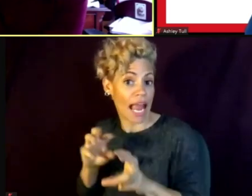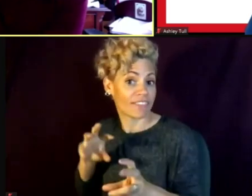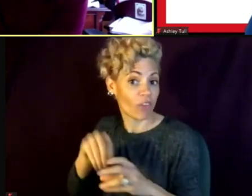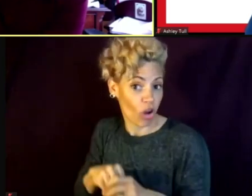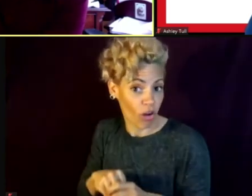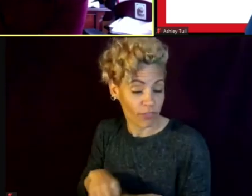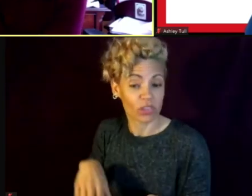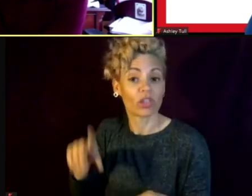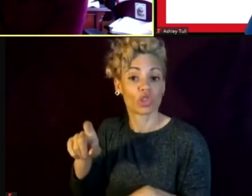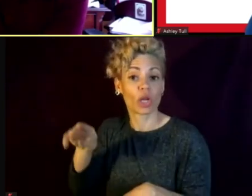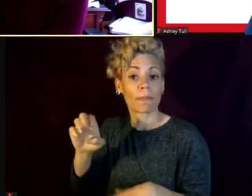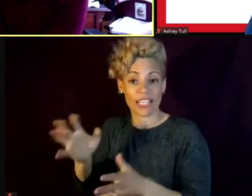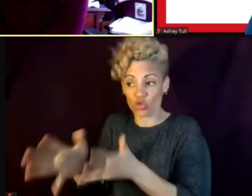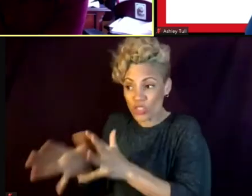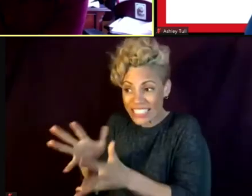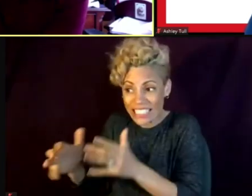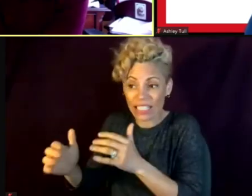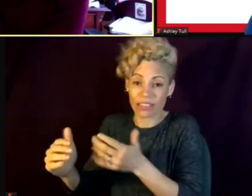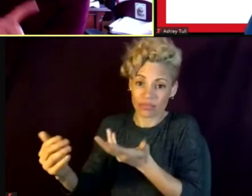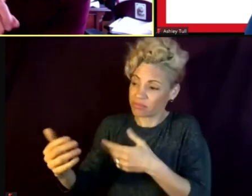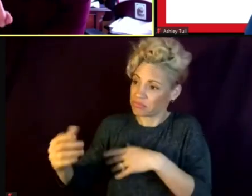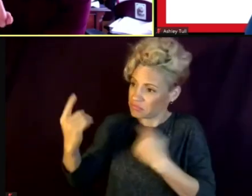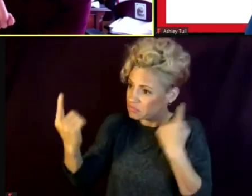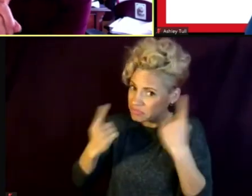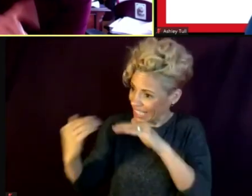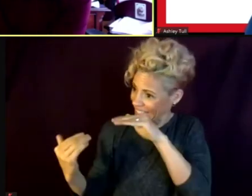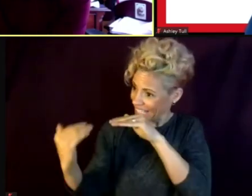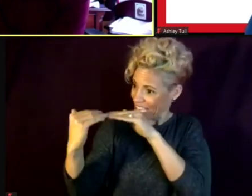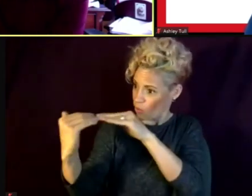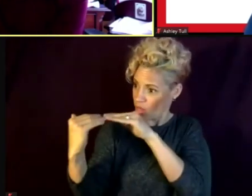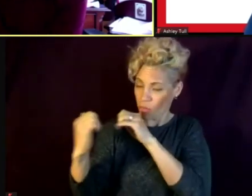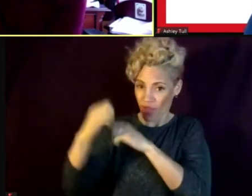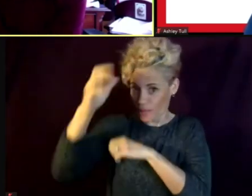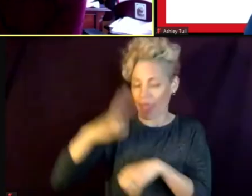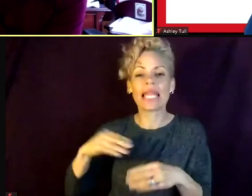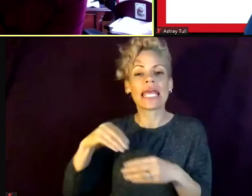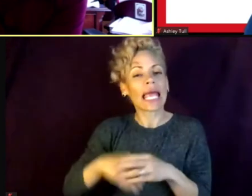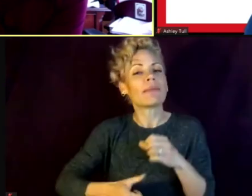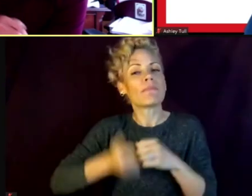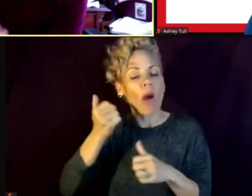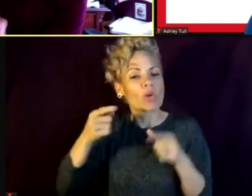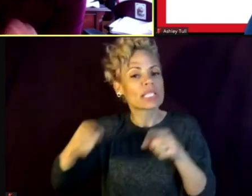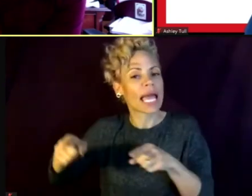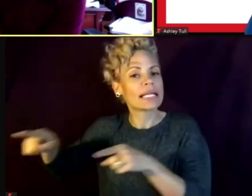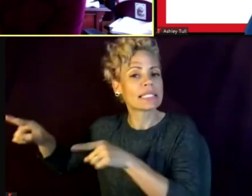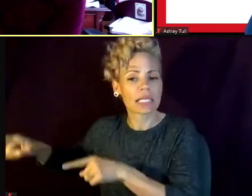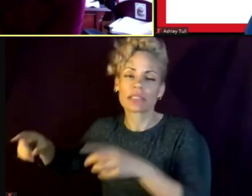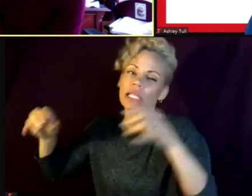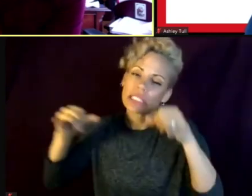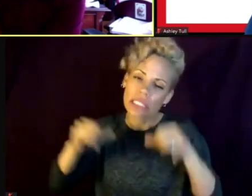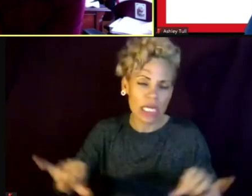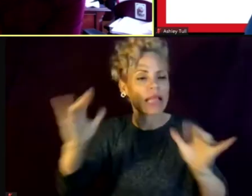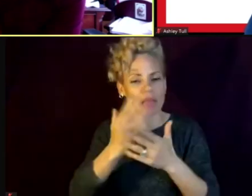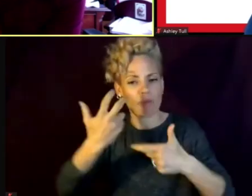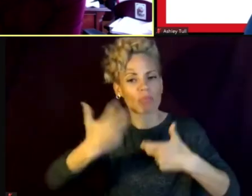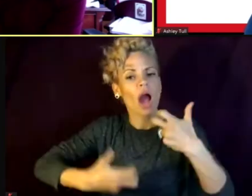along with men in most cases. There's still problems in that regard.